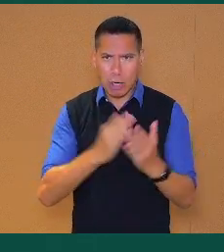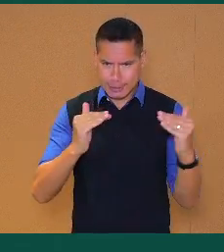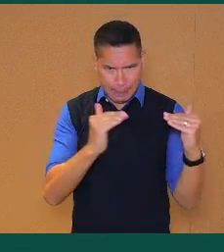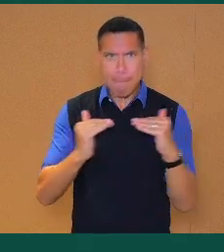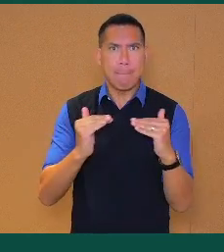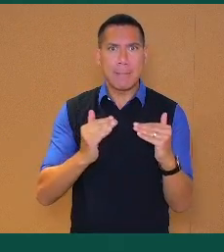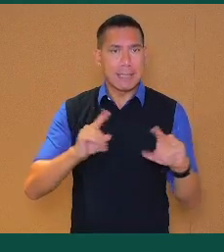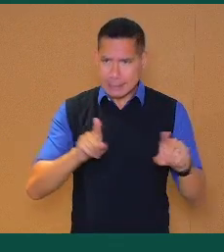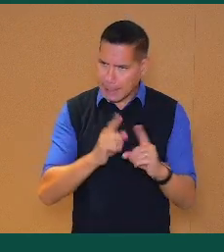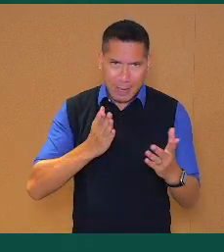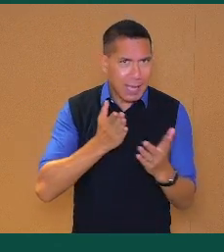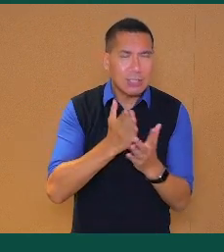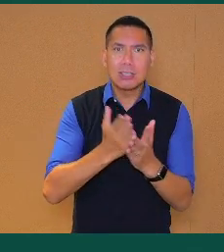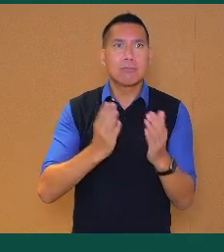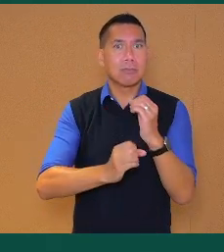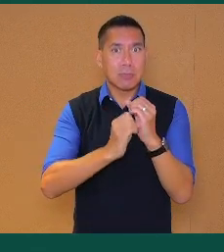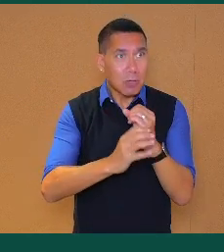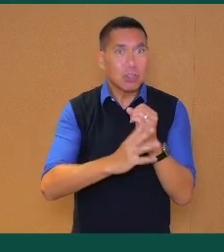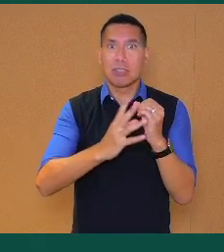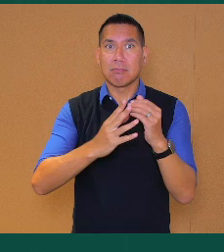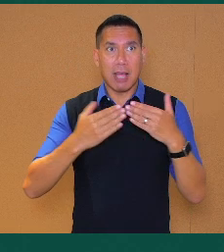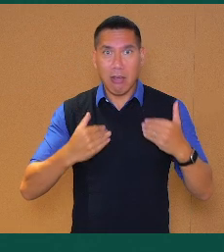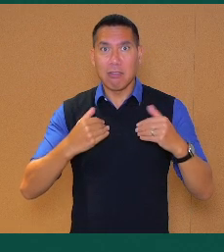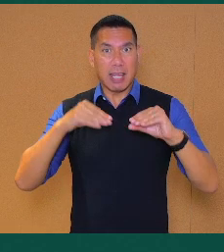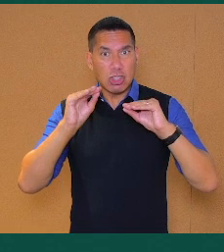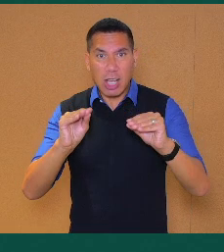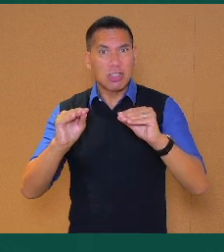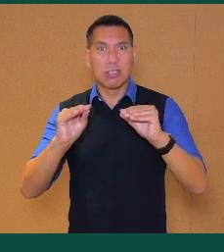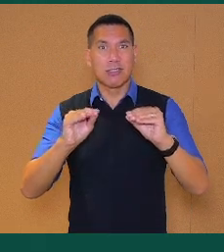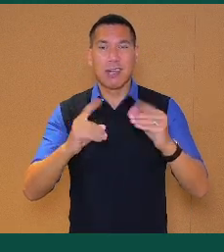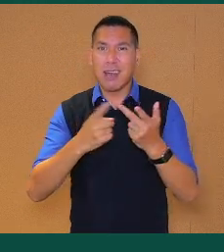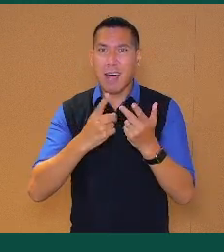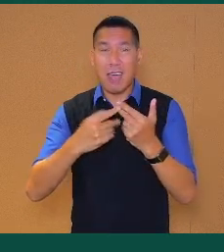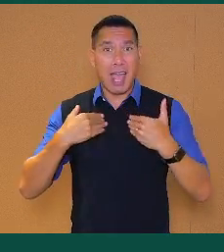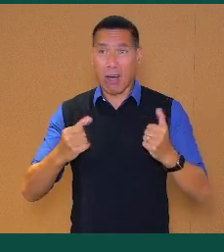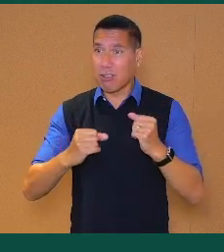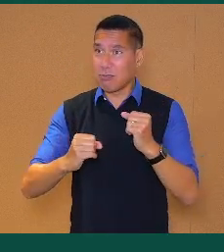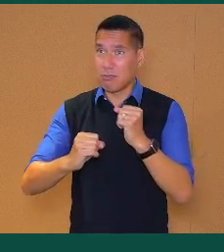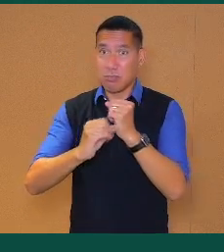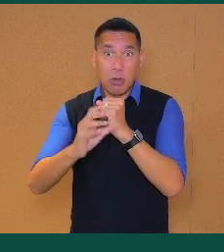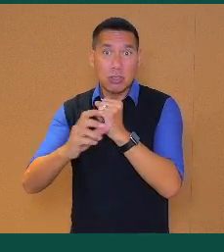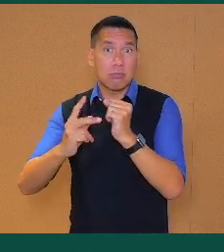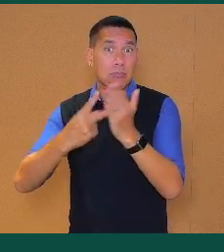health promotion, education and also various health promotion programs that are being run. I would hate to think that any